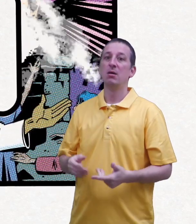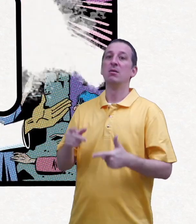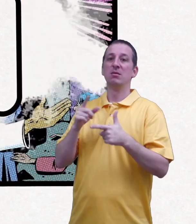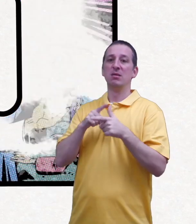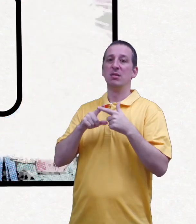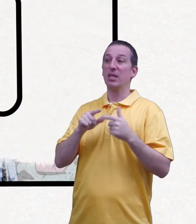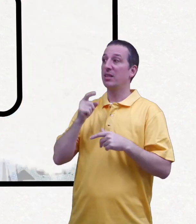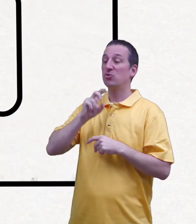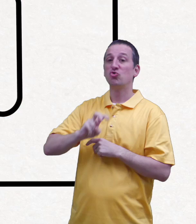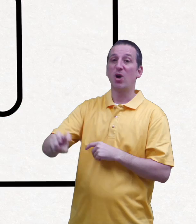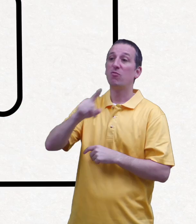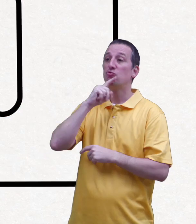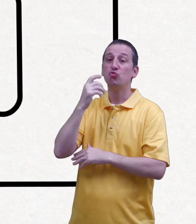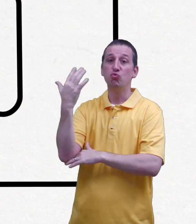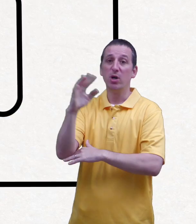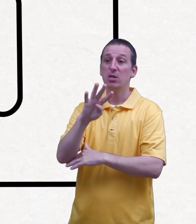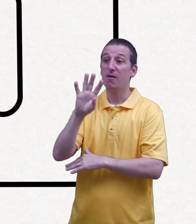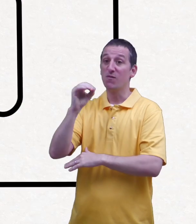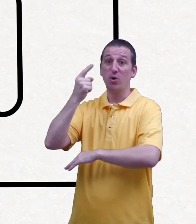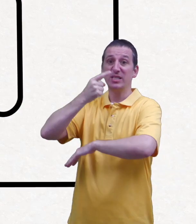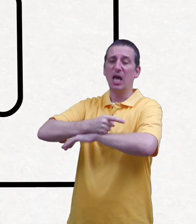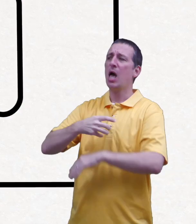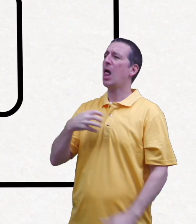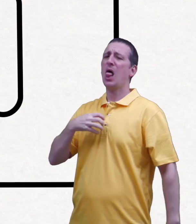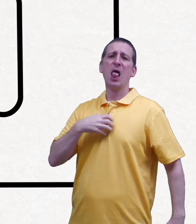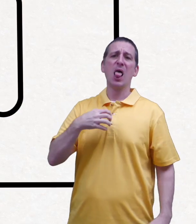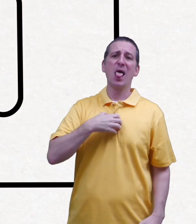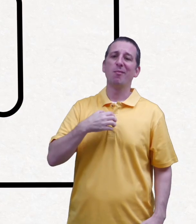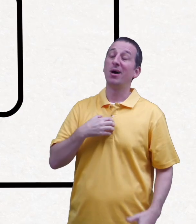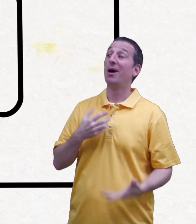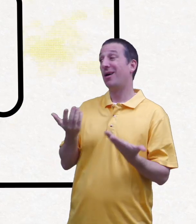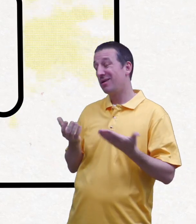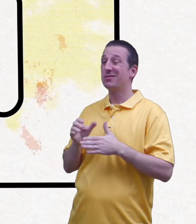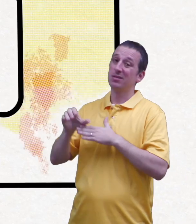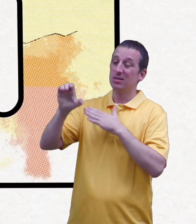the Israelite spies investigate the land for forty days, the people rebel, so they have to